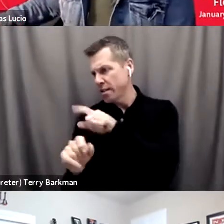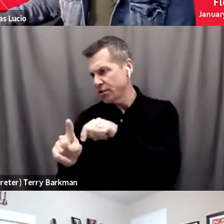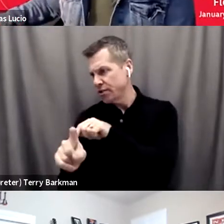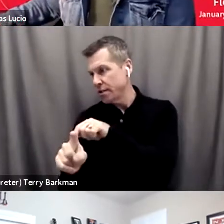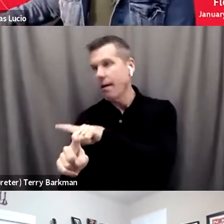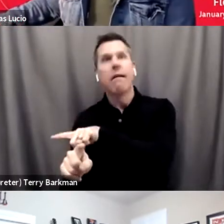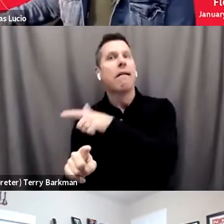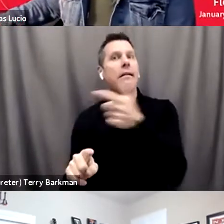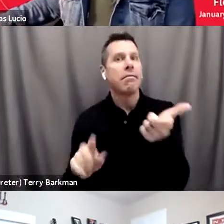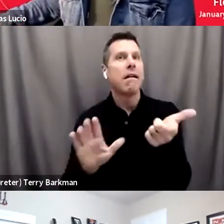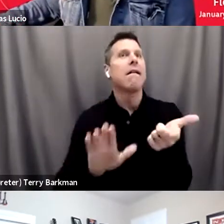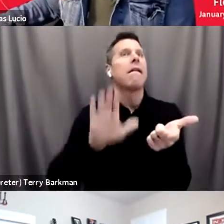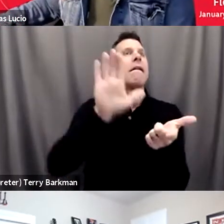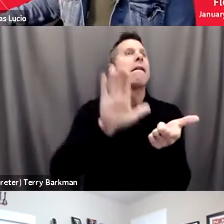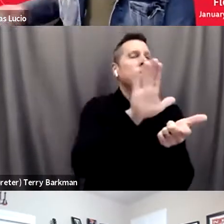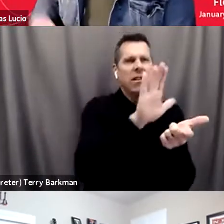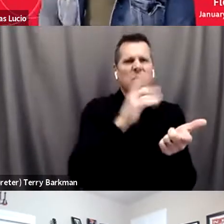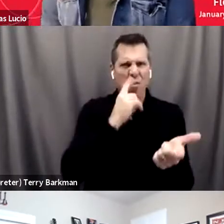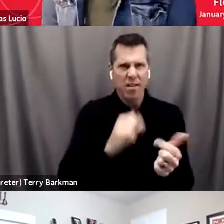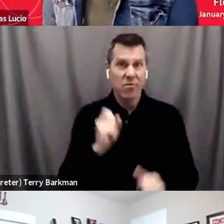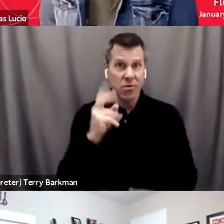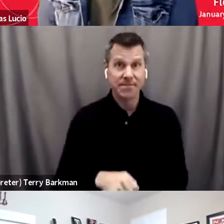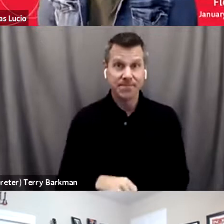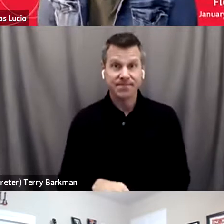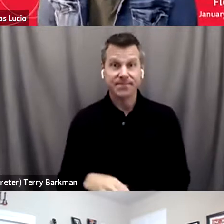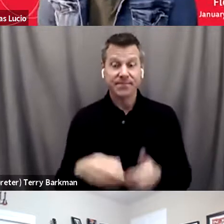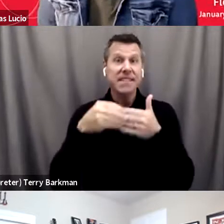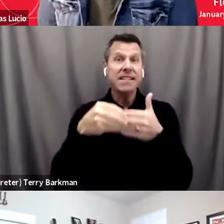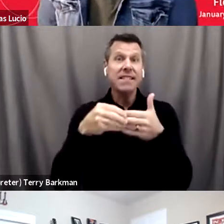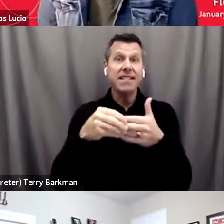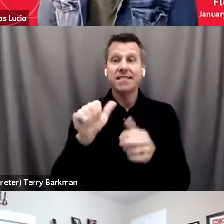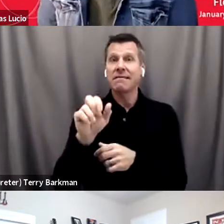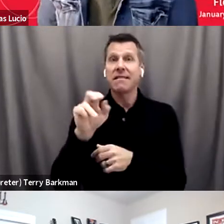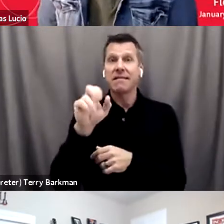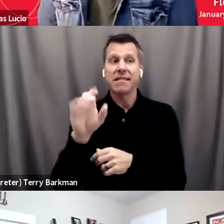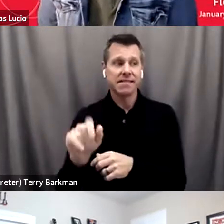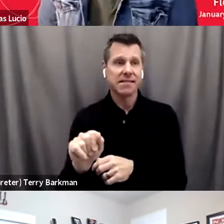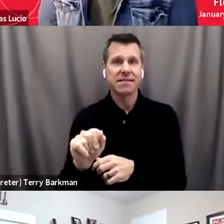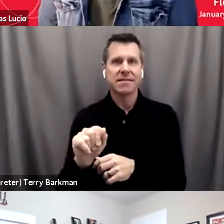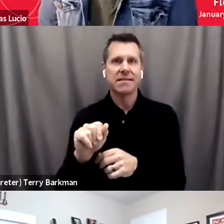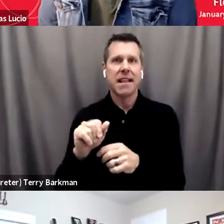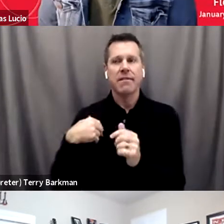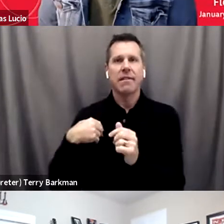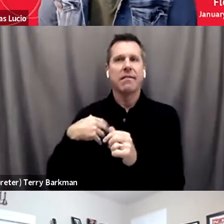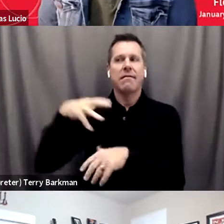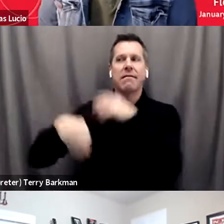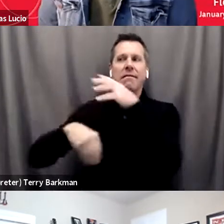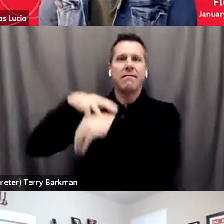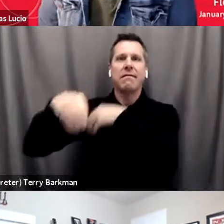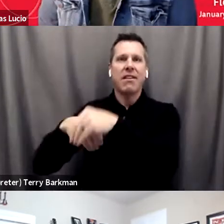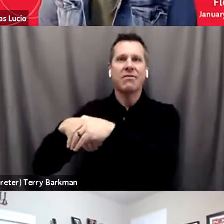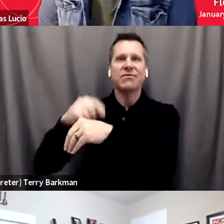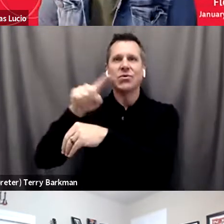raised hands. And your flex attendance is tracked by the participants report that zoom generates so we're not going to take your